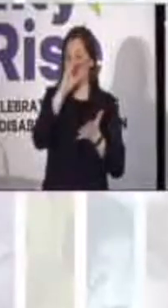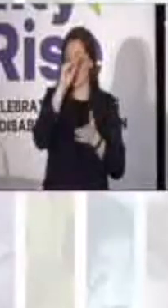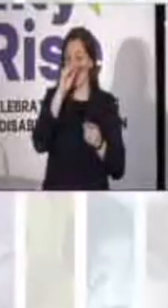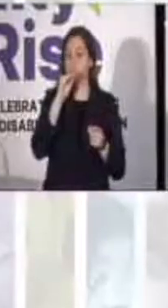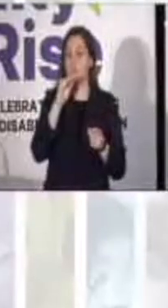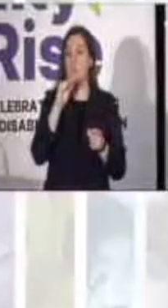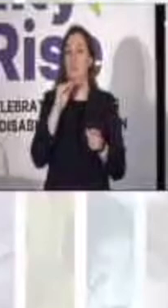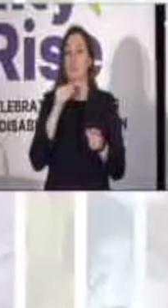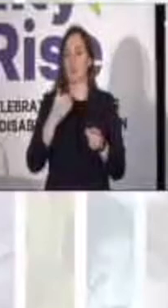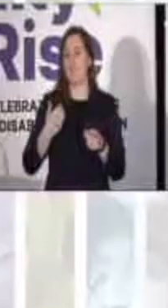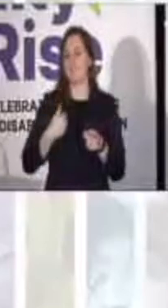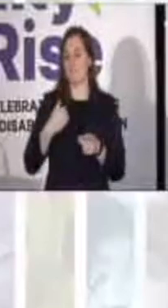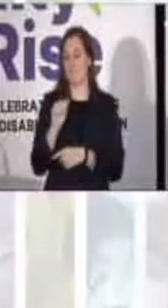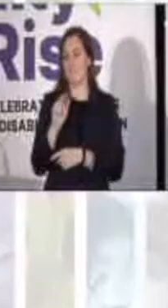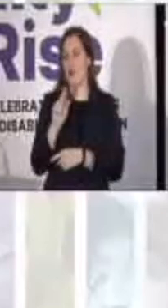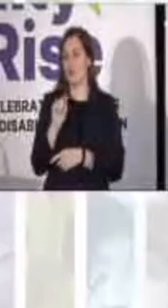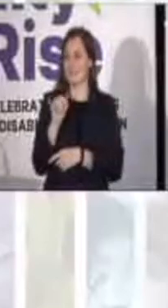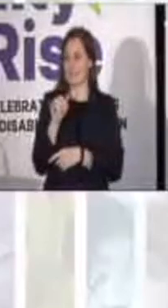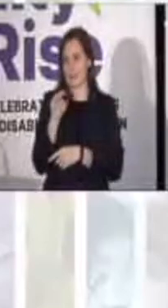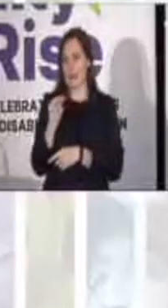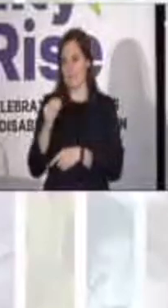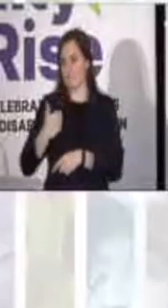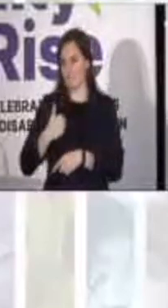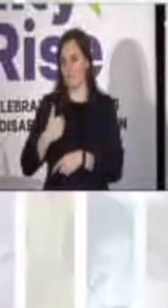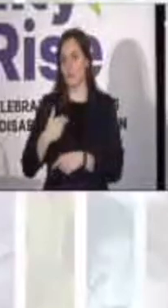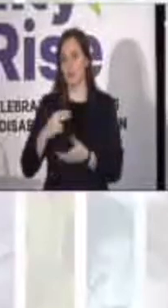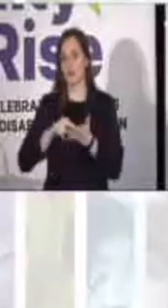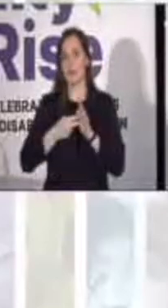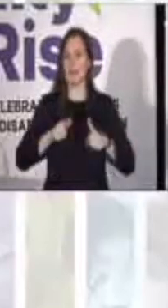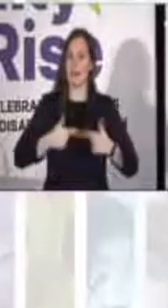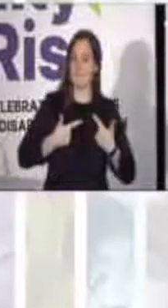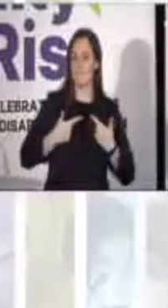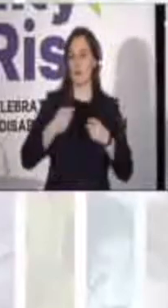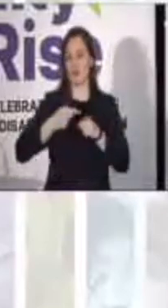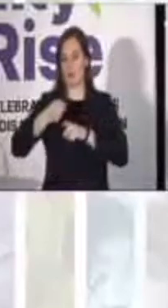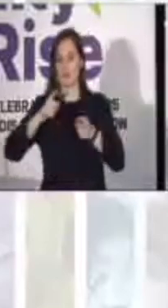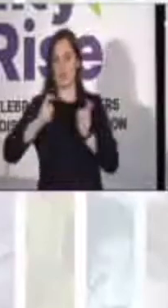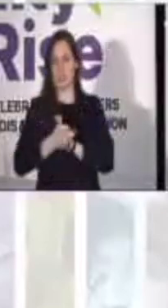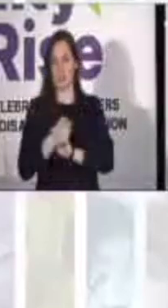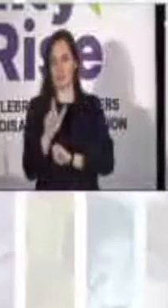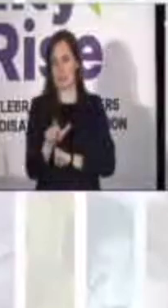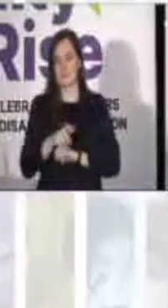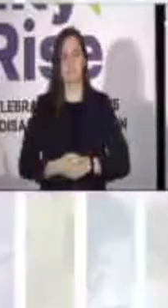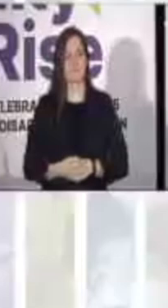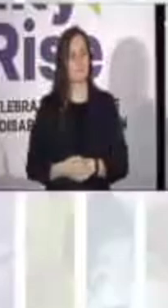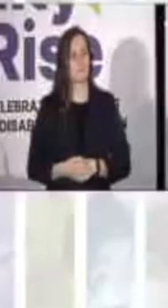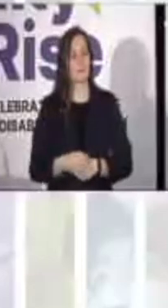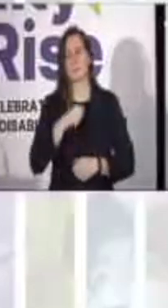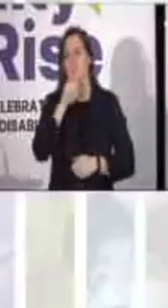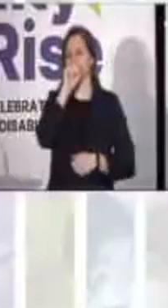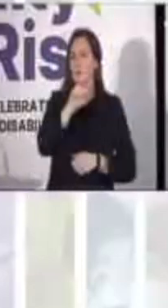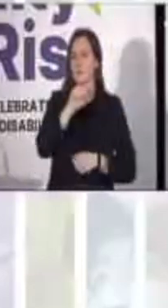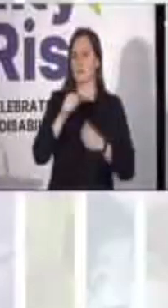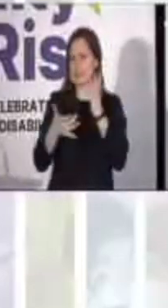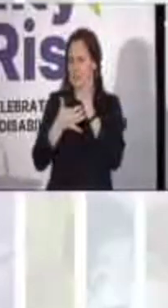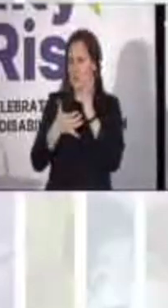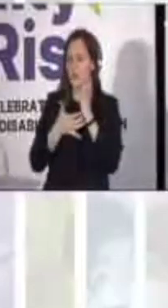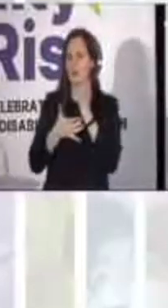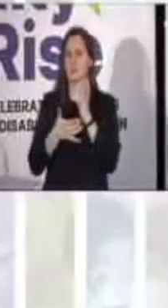AND CHANGES WERE NEEDED IN HER LIFE AND CAREER. A LIFELONG PASSION FOR TECHNOLOGY LED EMILY TO RETRAIN